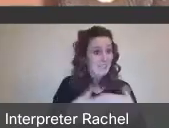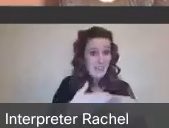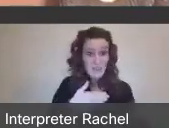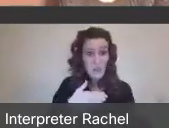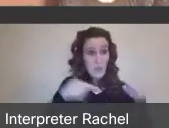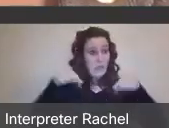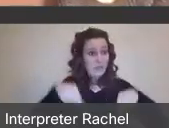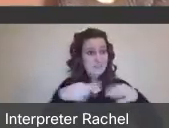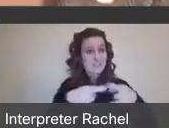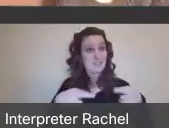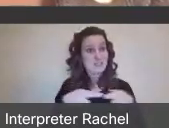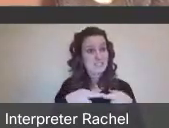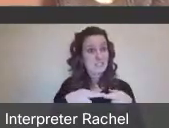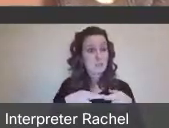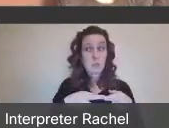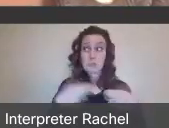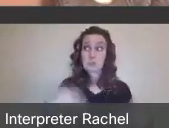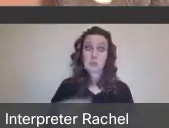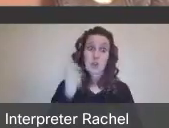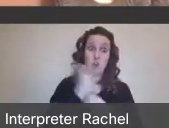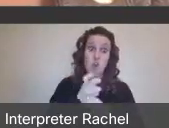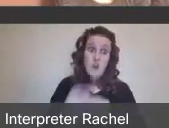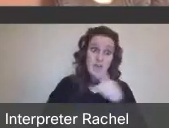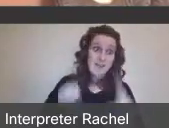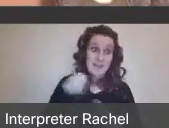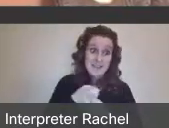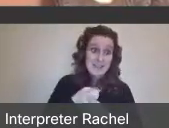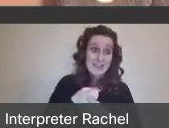was really hit really hard, harder than some other regions?